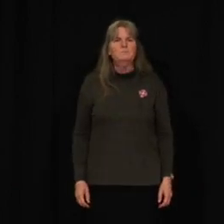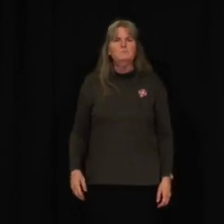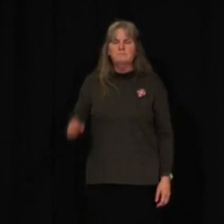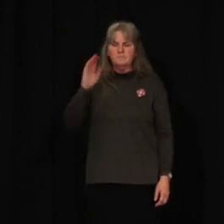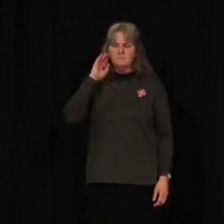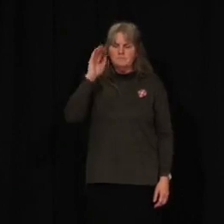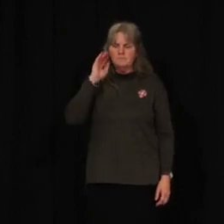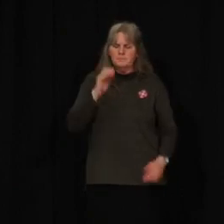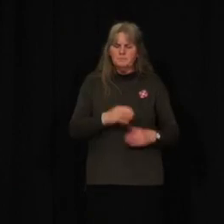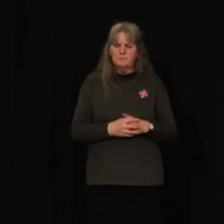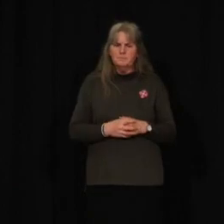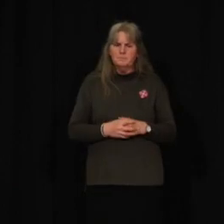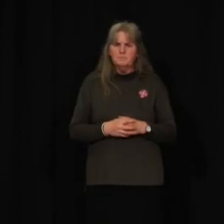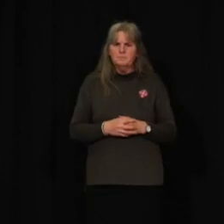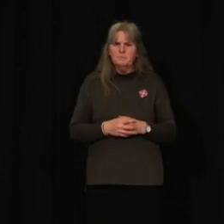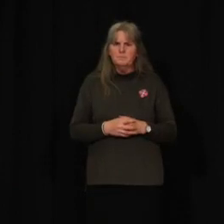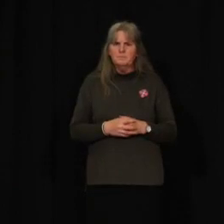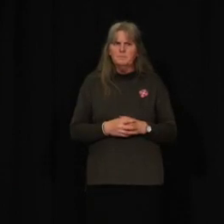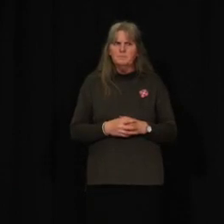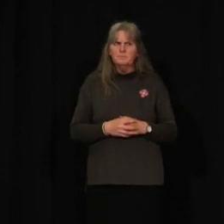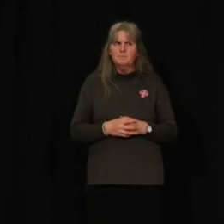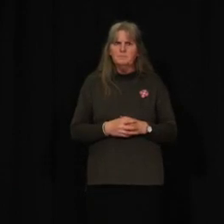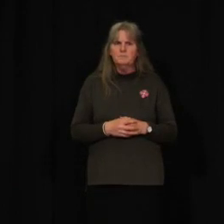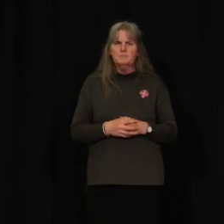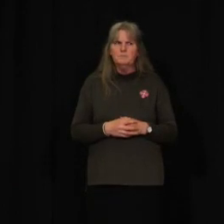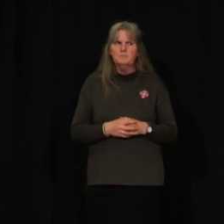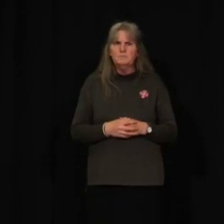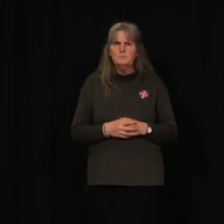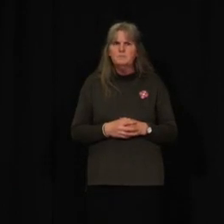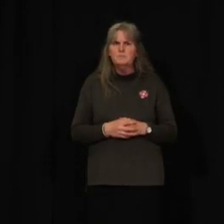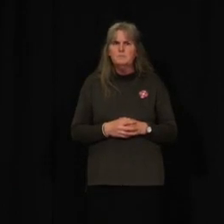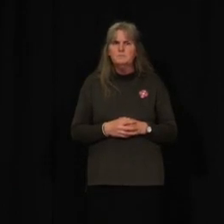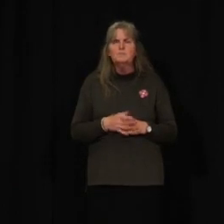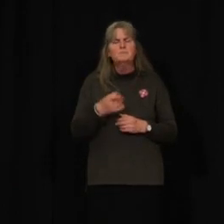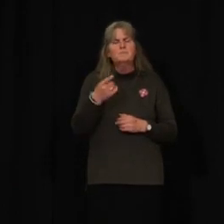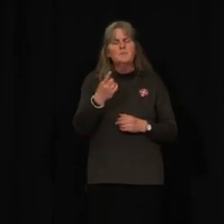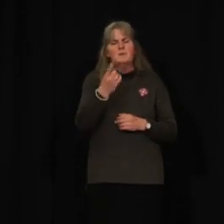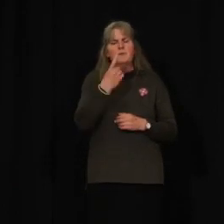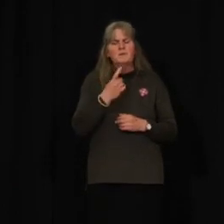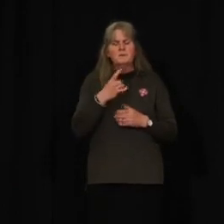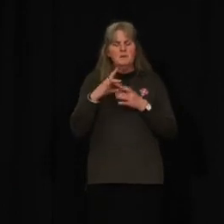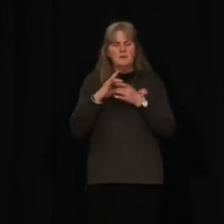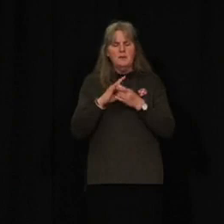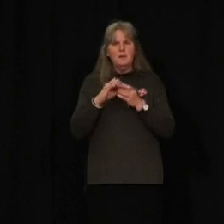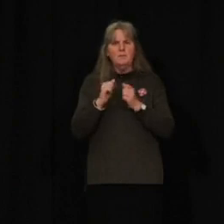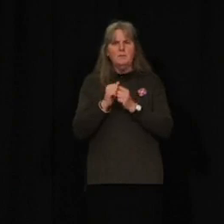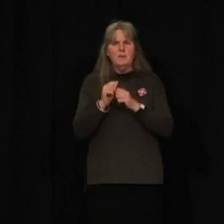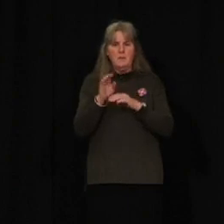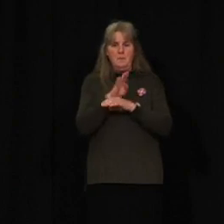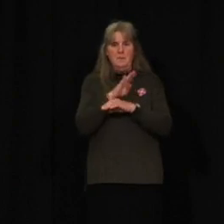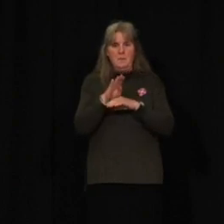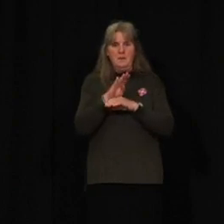Reporter: Hi. My question is about the businesses that are reopening